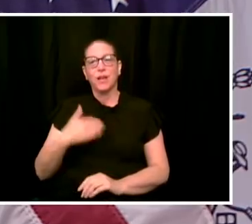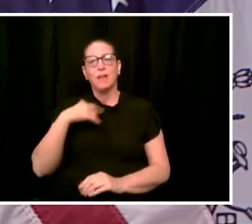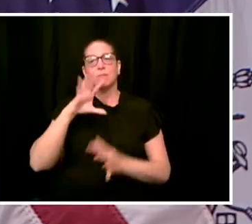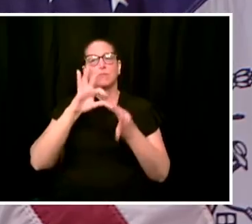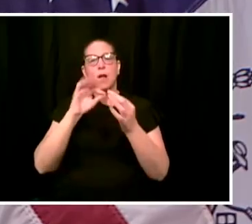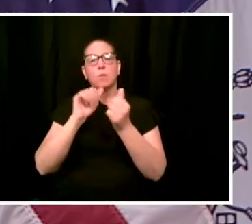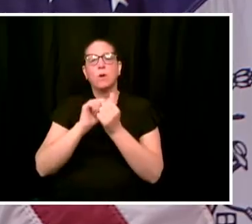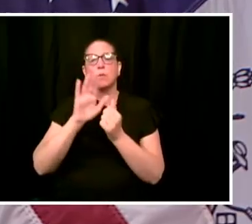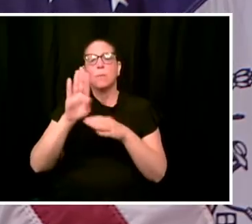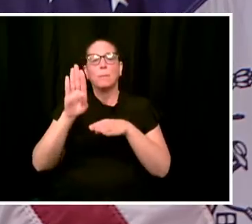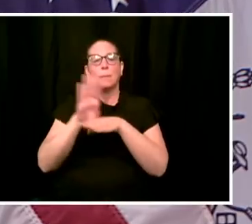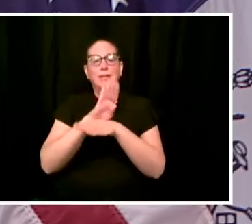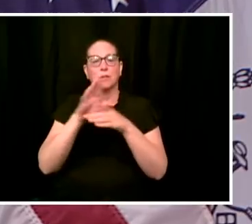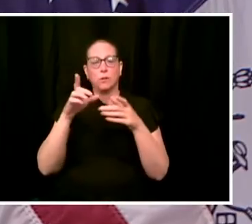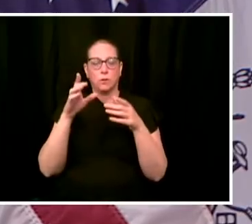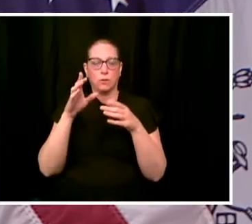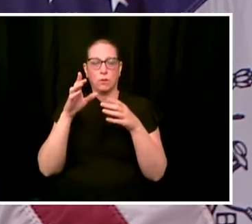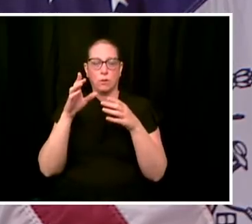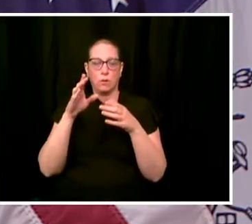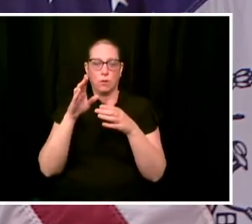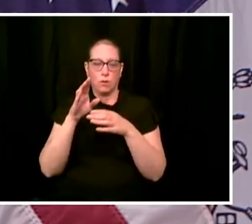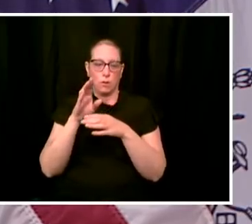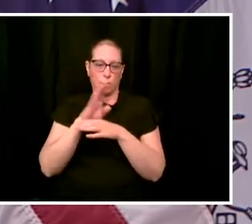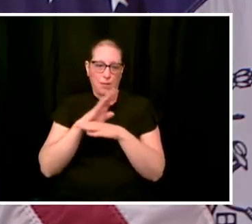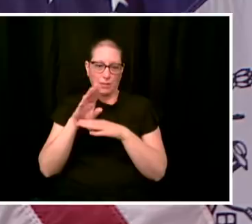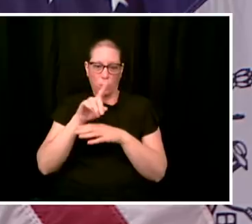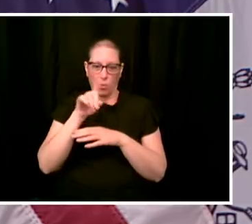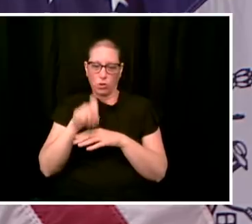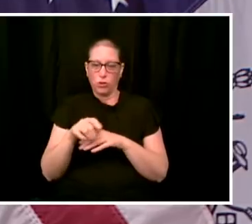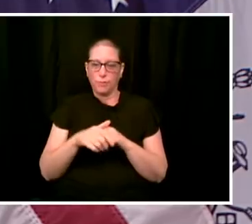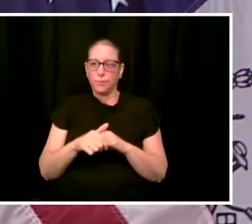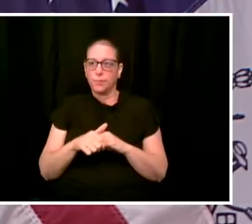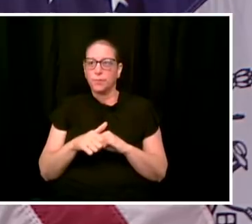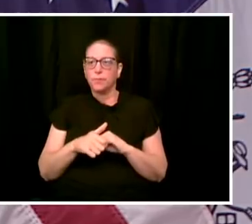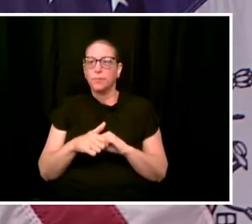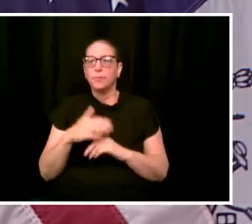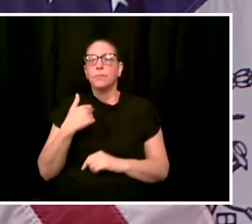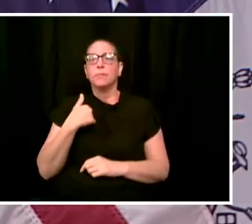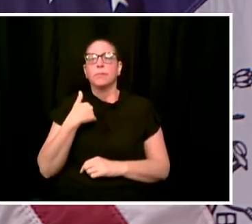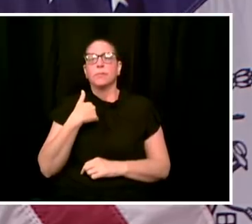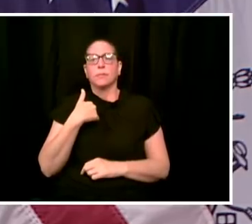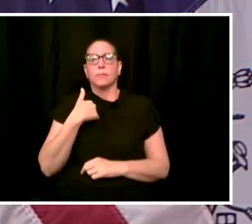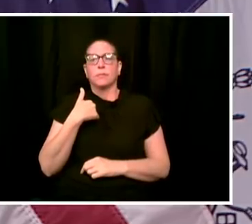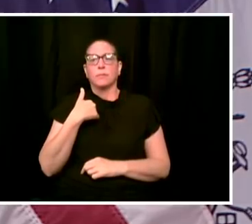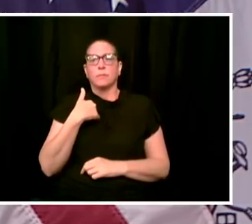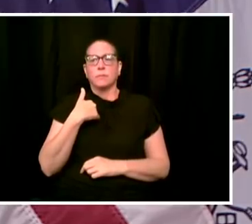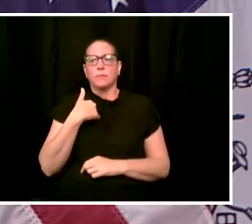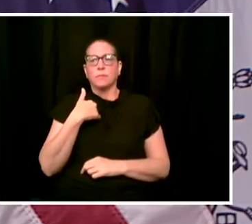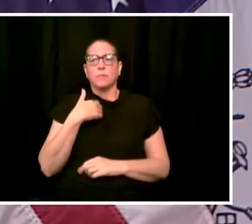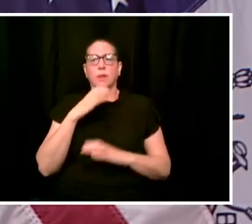CALL. I JUST WANTED TO ASK ABUTO SALML BUSINESSES.